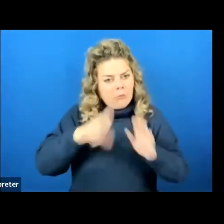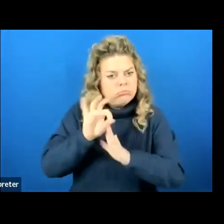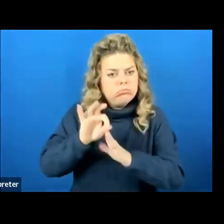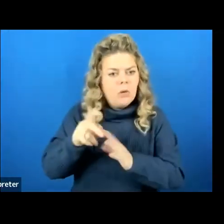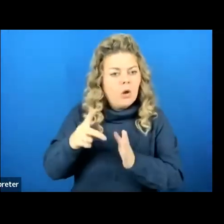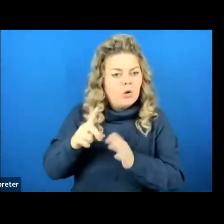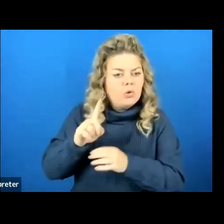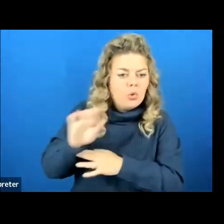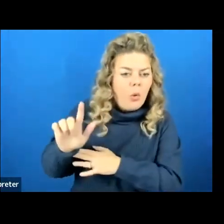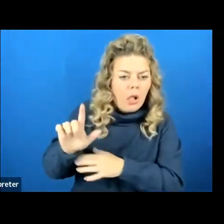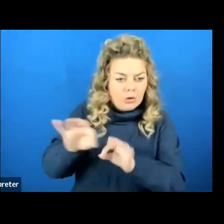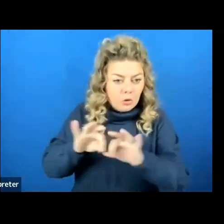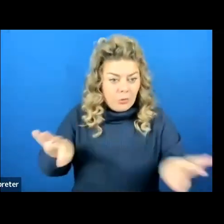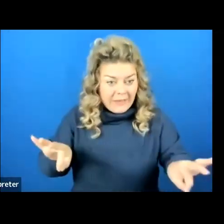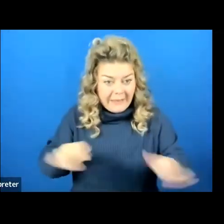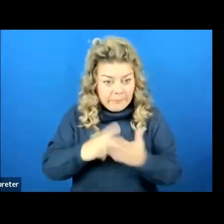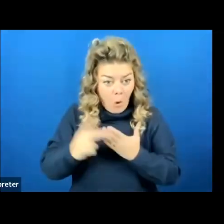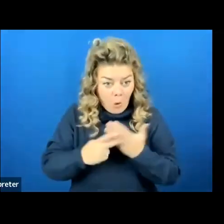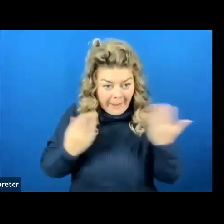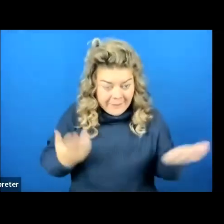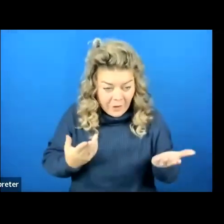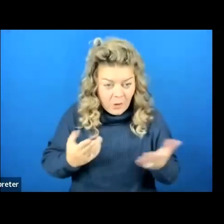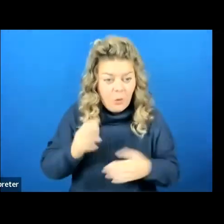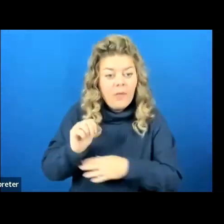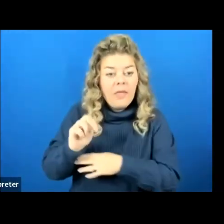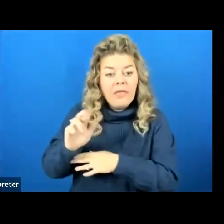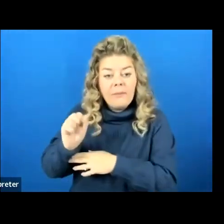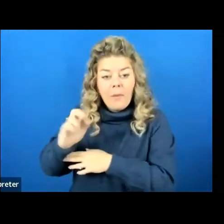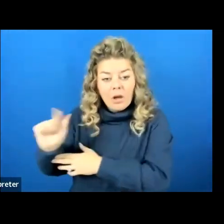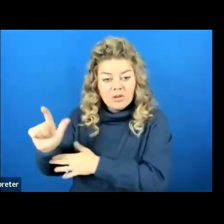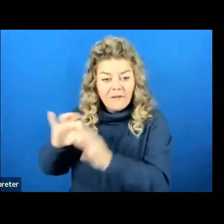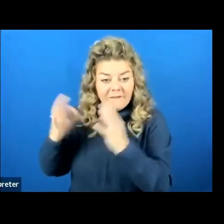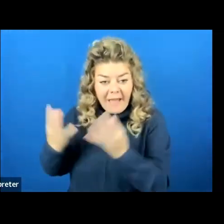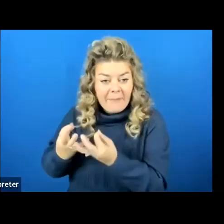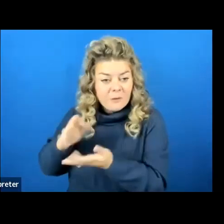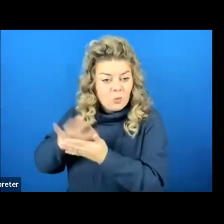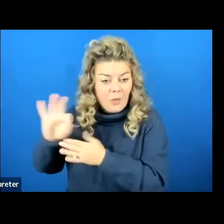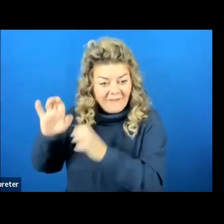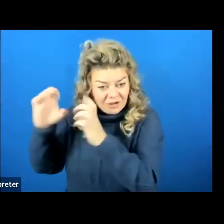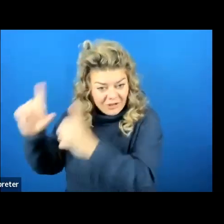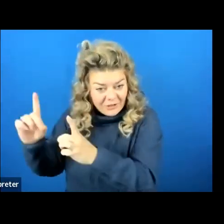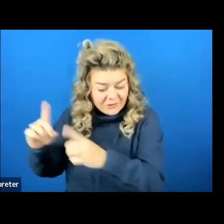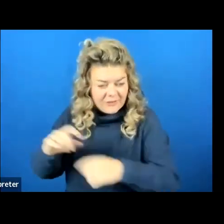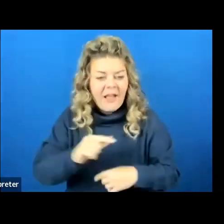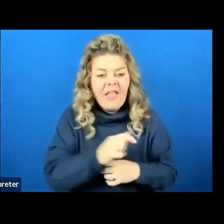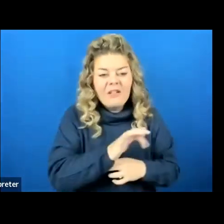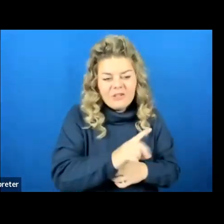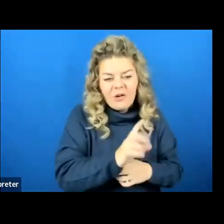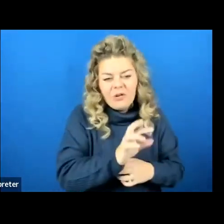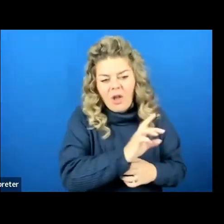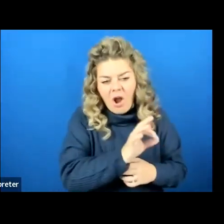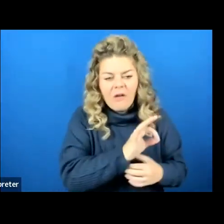University of Michigan between the Marshall Family School of Education and the Gerald R. Ford School of Public Policy.